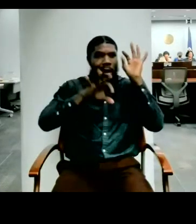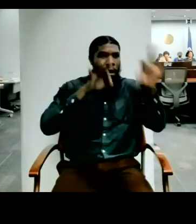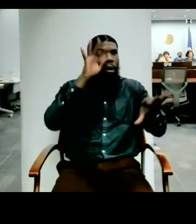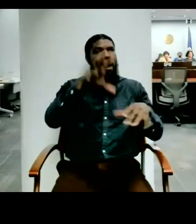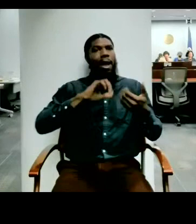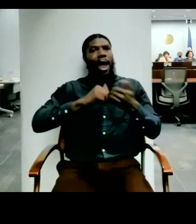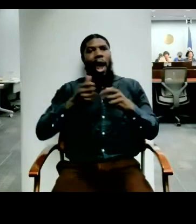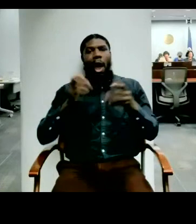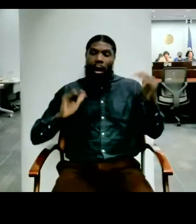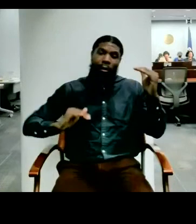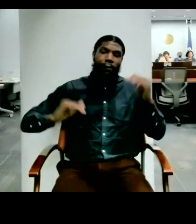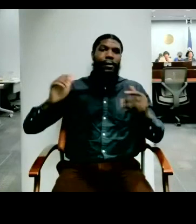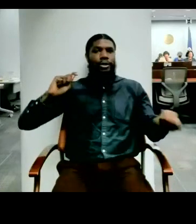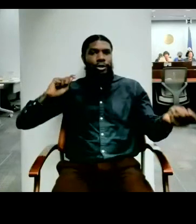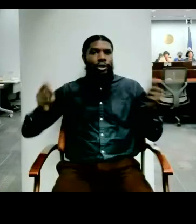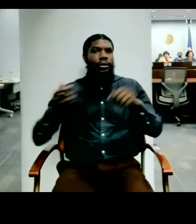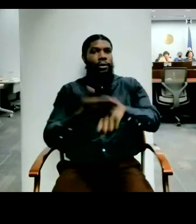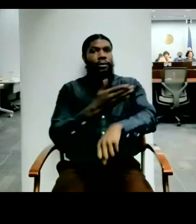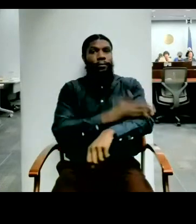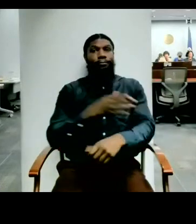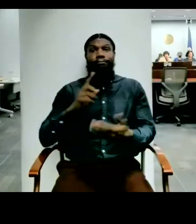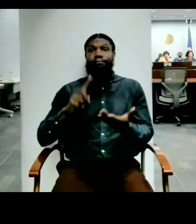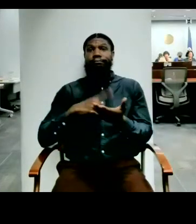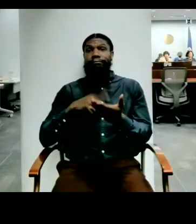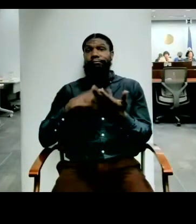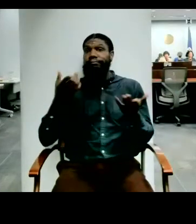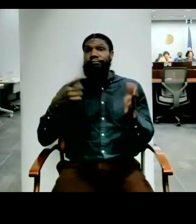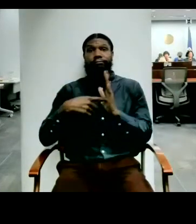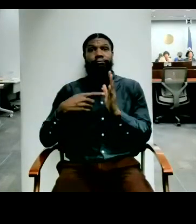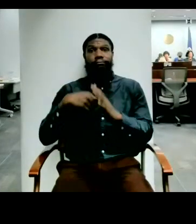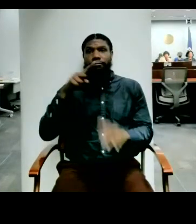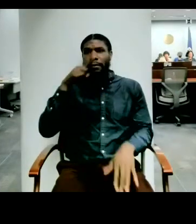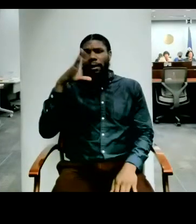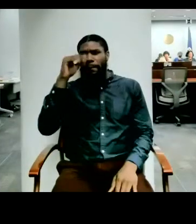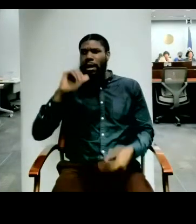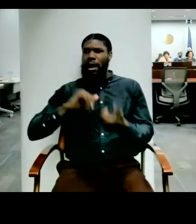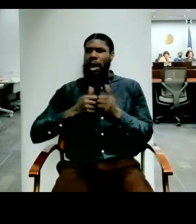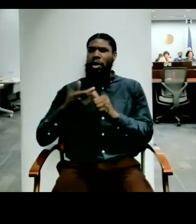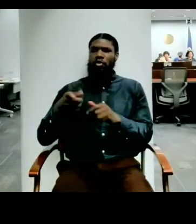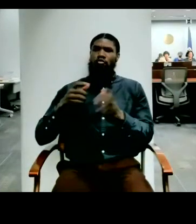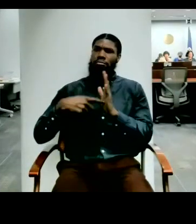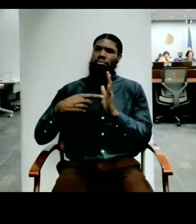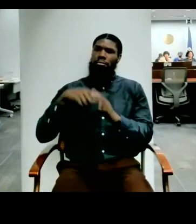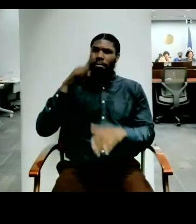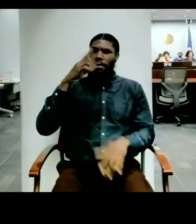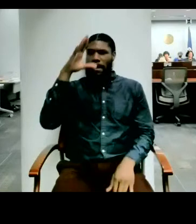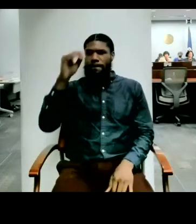be improvement as a Black lawyer people say how can you manage, my perspective I can do as much,